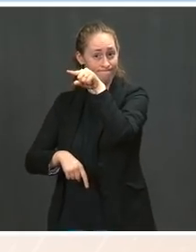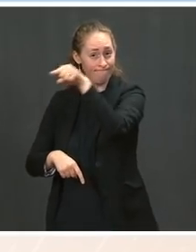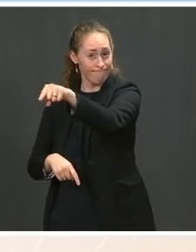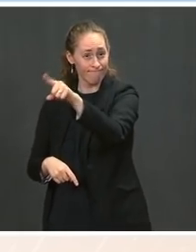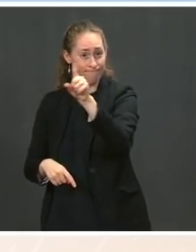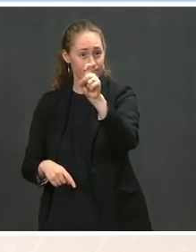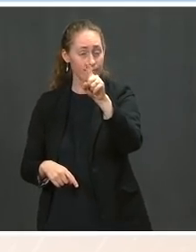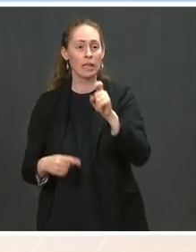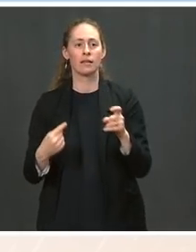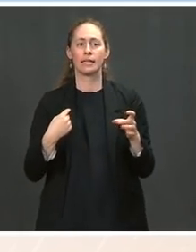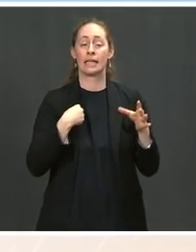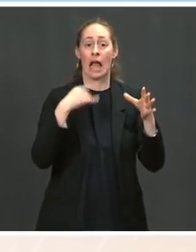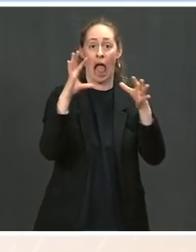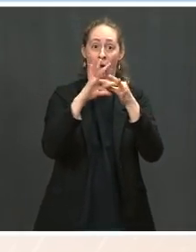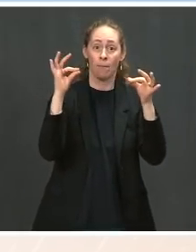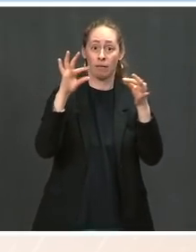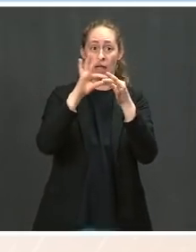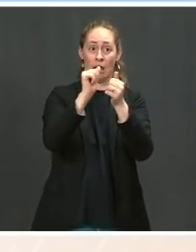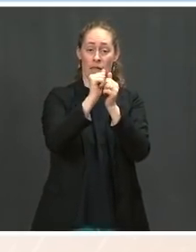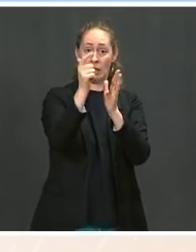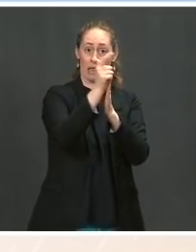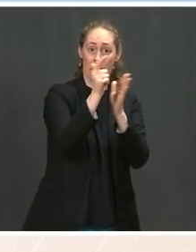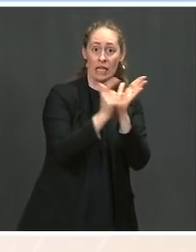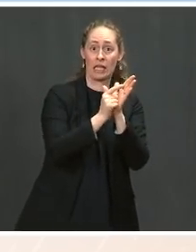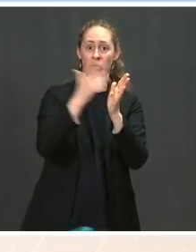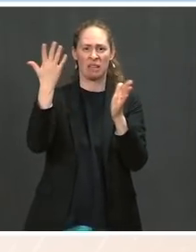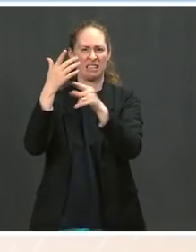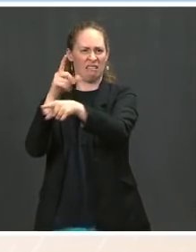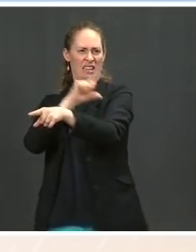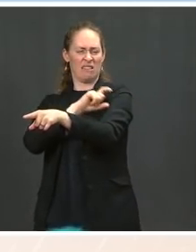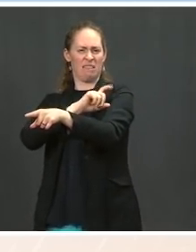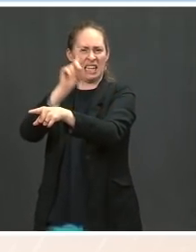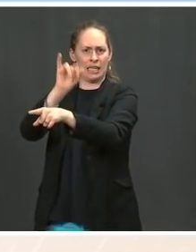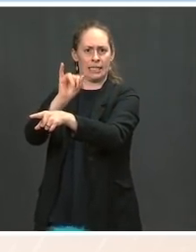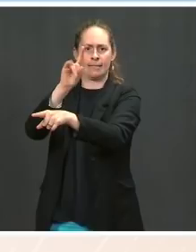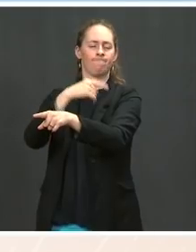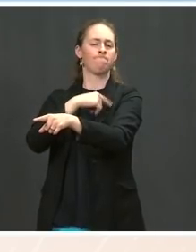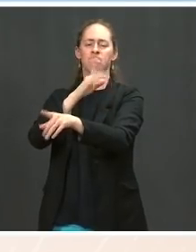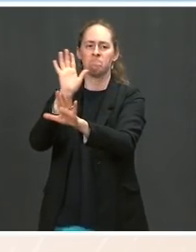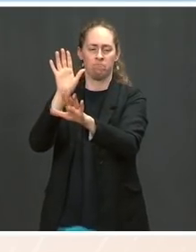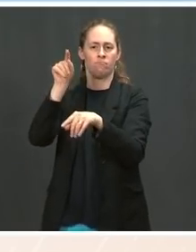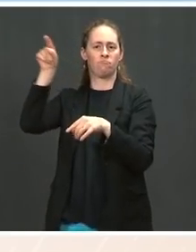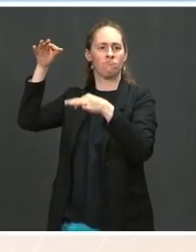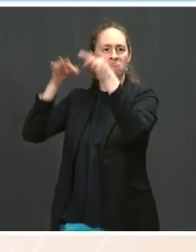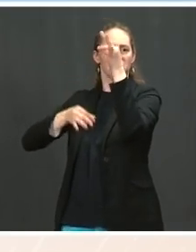or law enforcement actions. We'll leave that to the courts and law enforcement authorities on the ground.